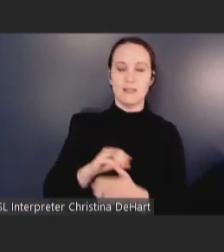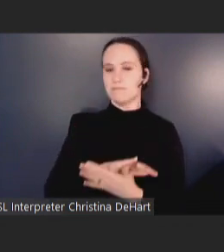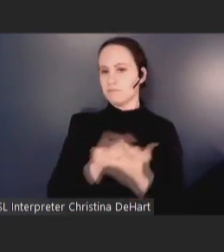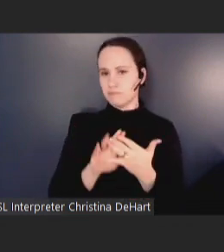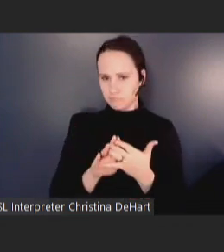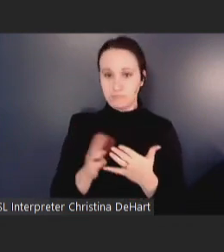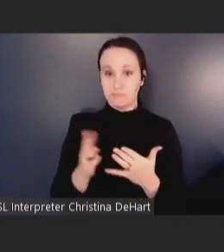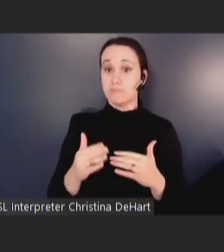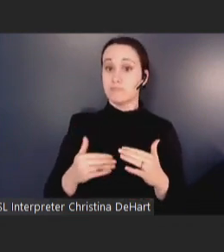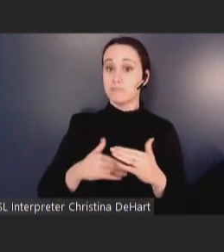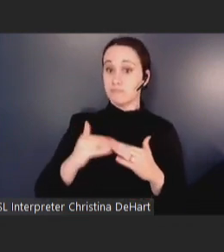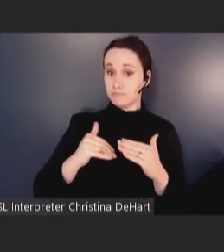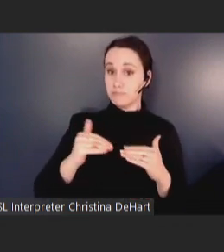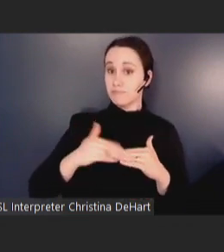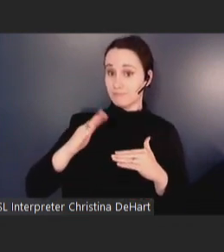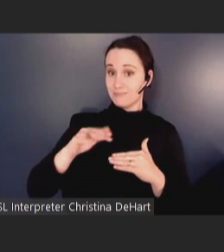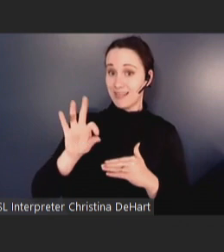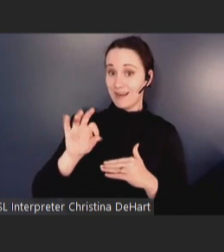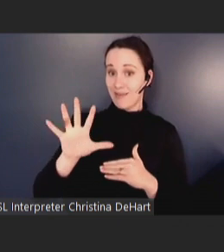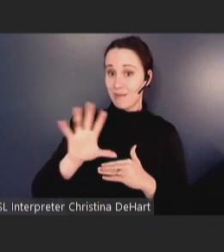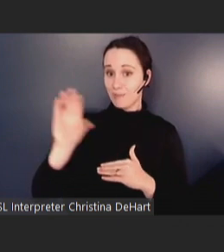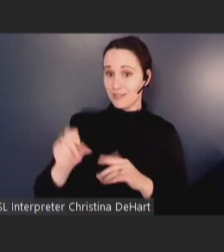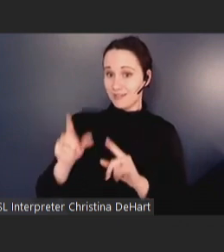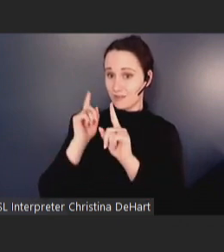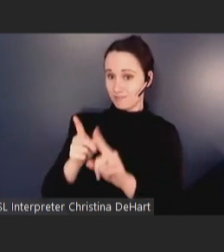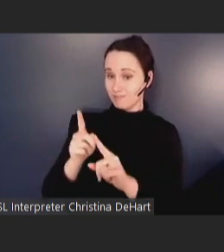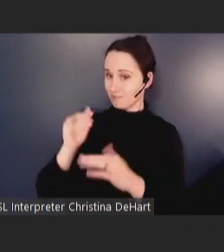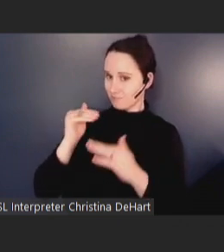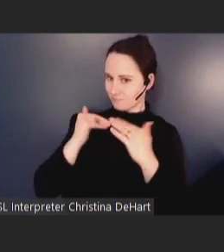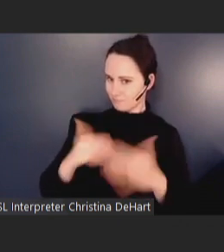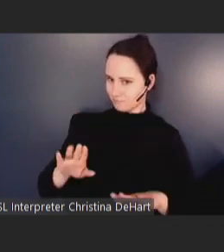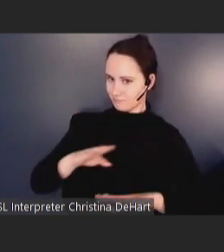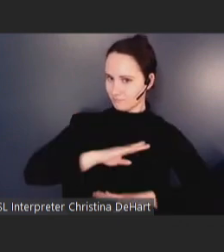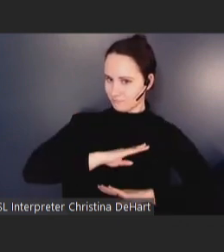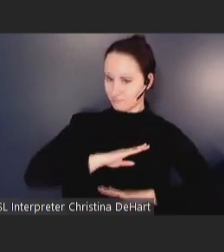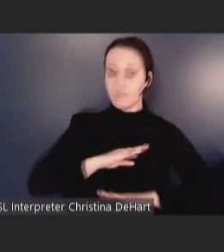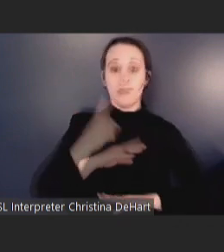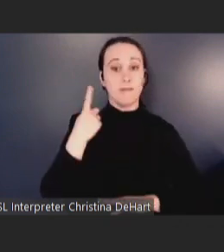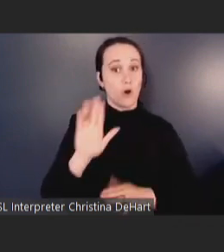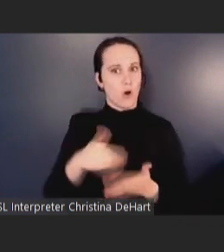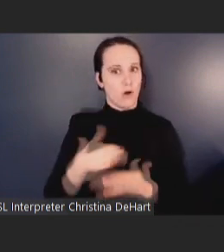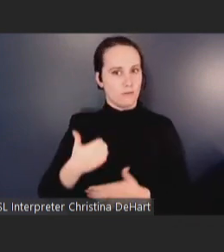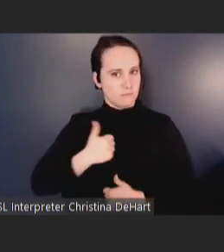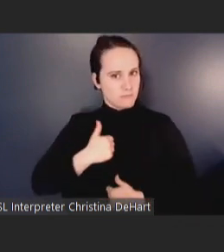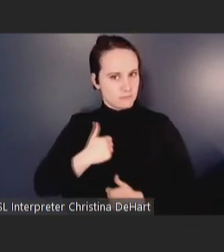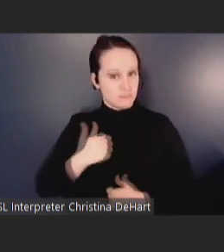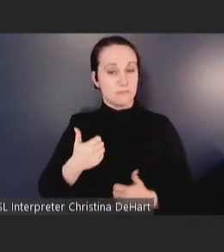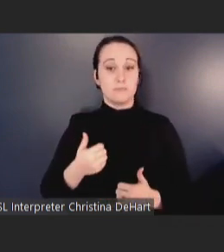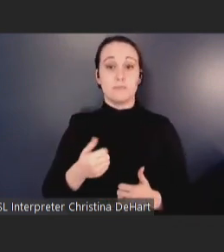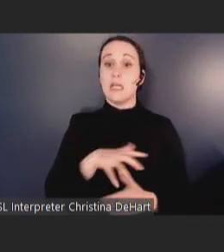target for all military personnel combined, including reserve and guard components. Compliance